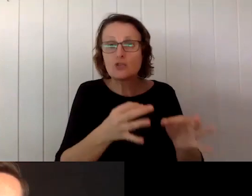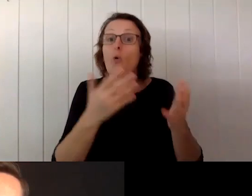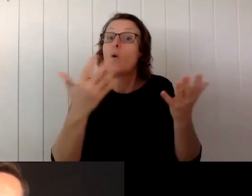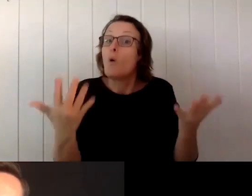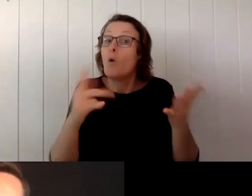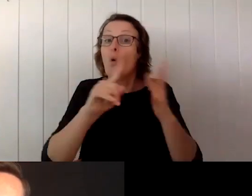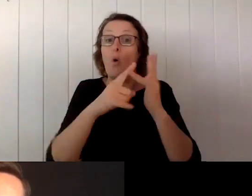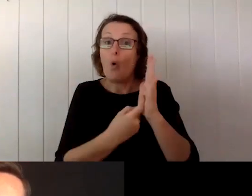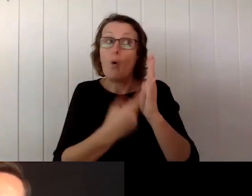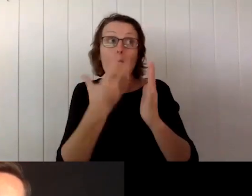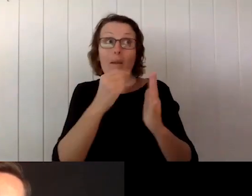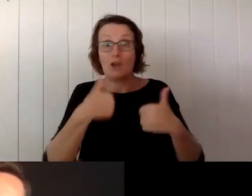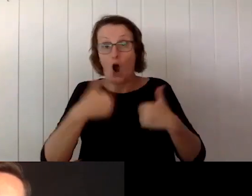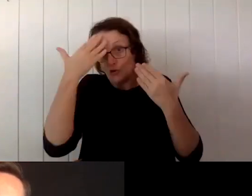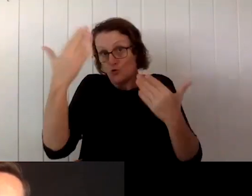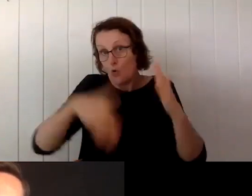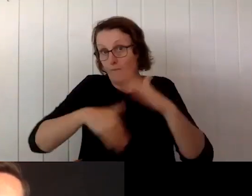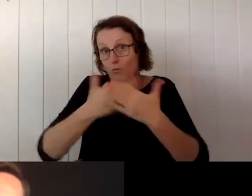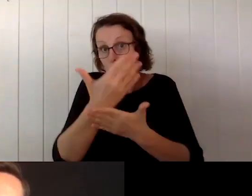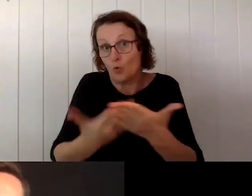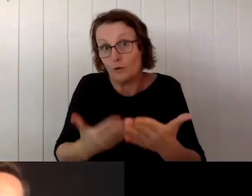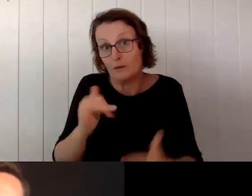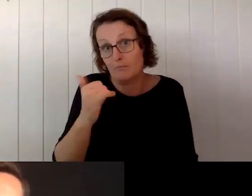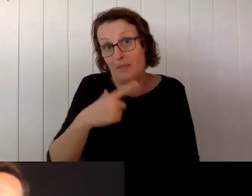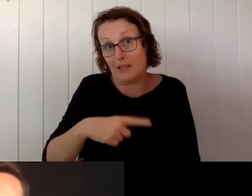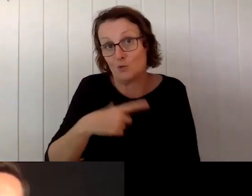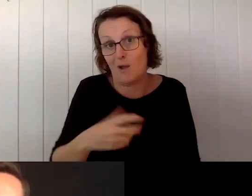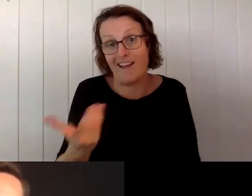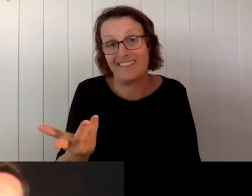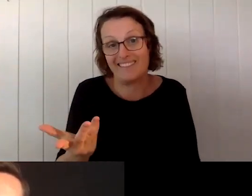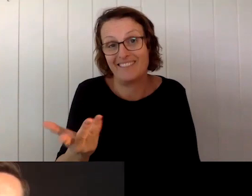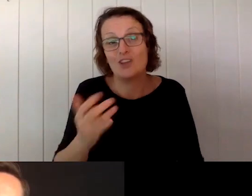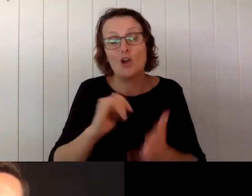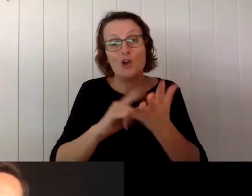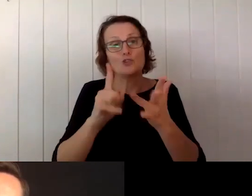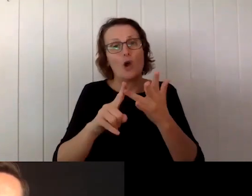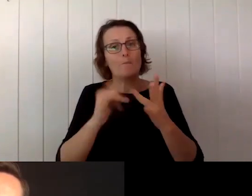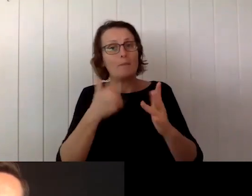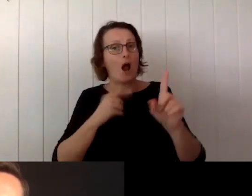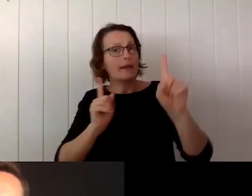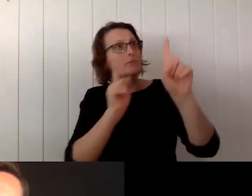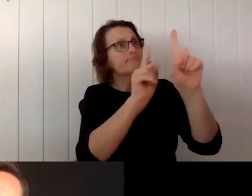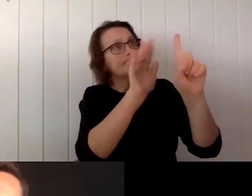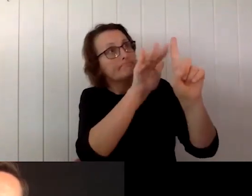there a whole bunch of things going on that maybe you don't understand? And so, seeking to help them and say, "What is it that I could do